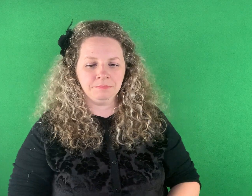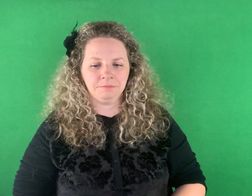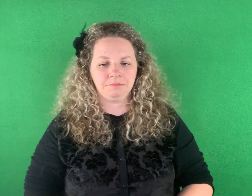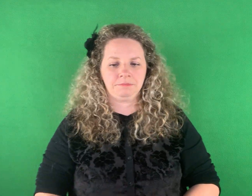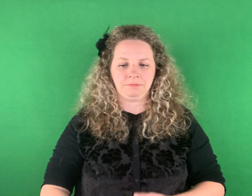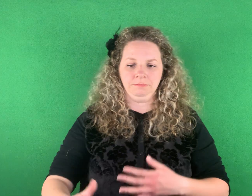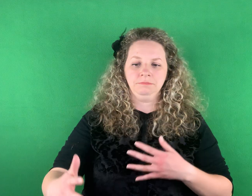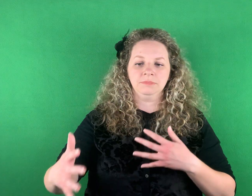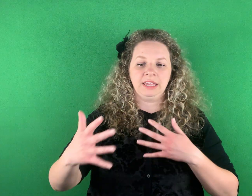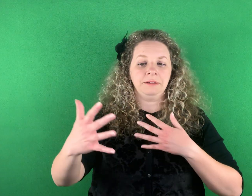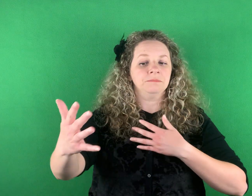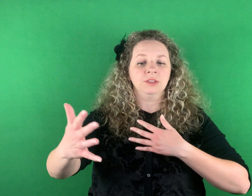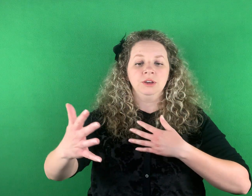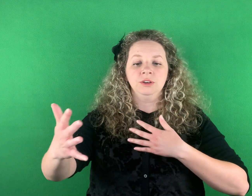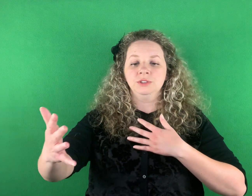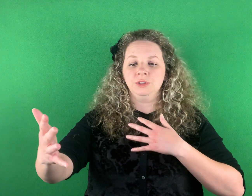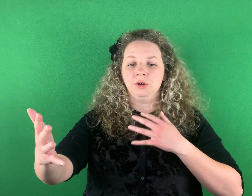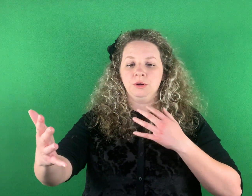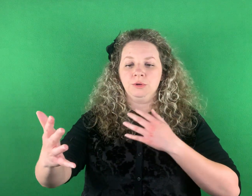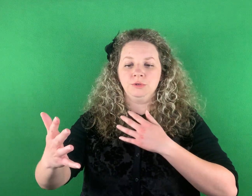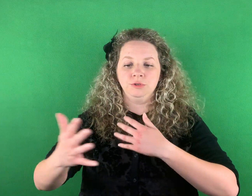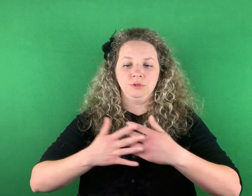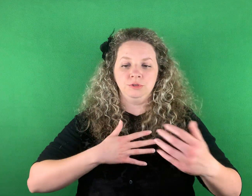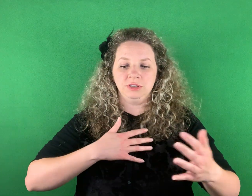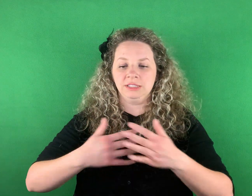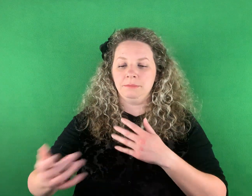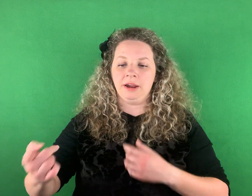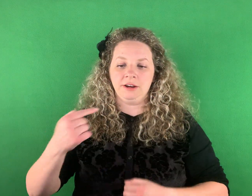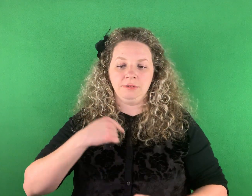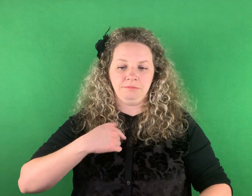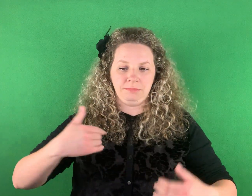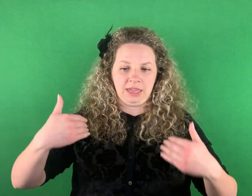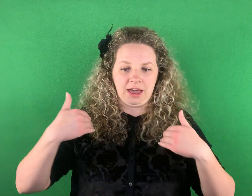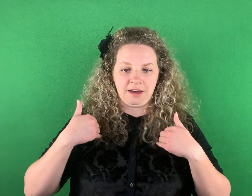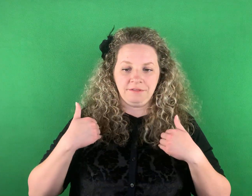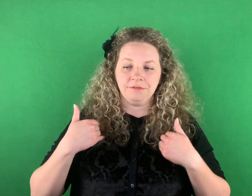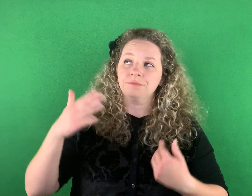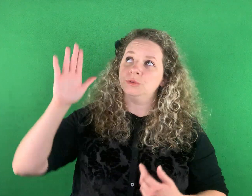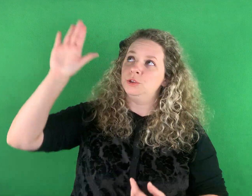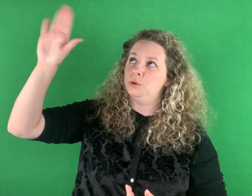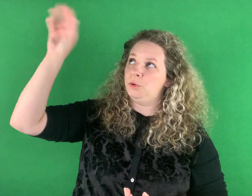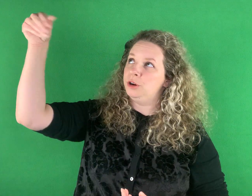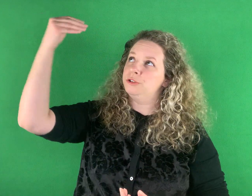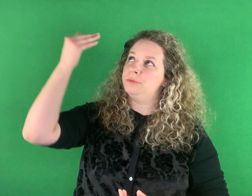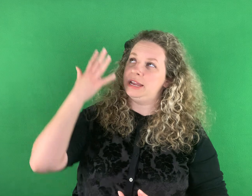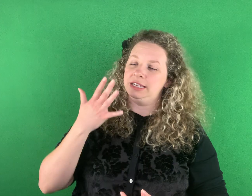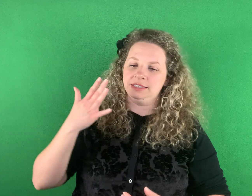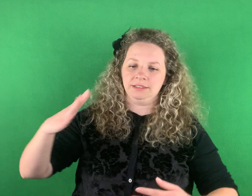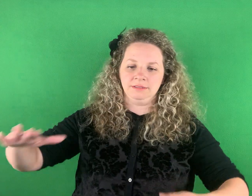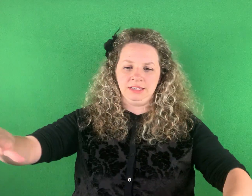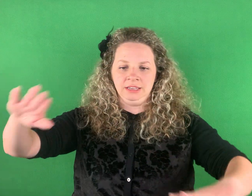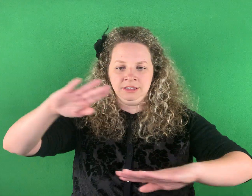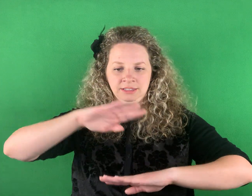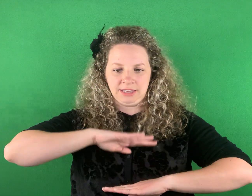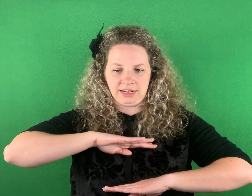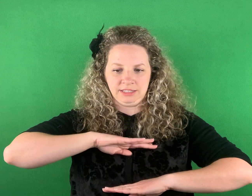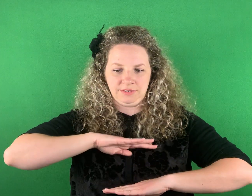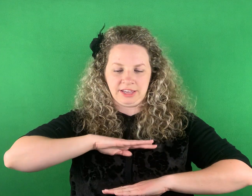Okay. So: DOESN’T MATTER ME HAVE YOUR GRACE SATISFIES